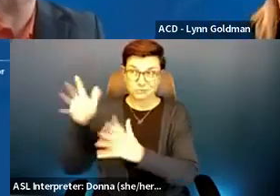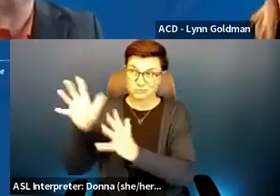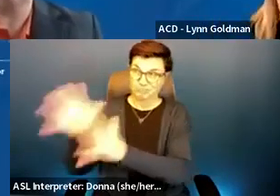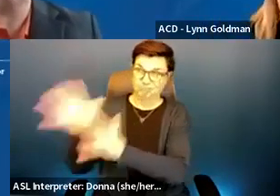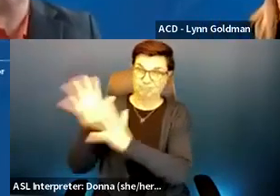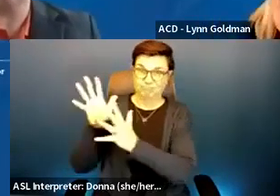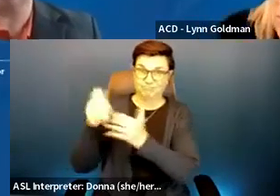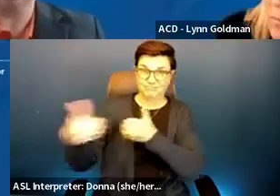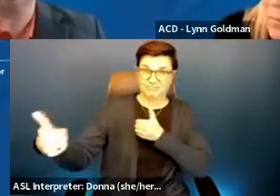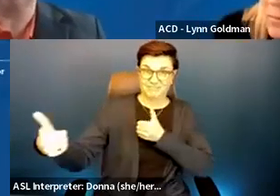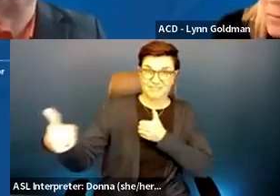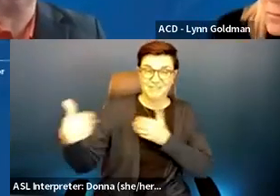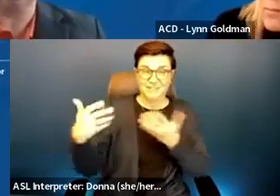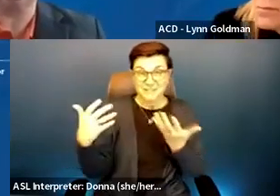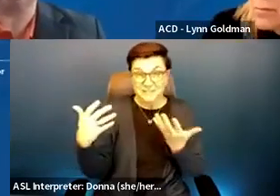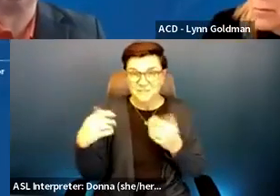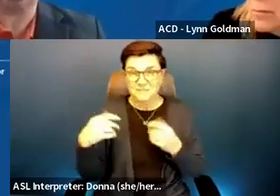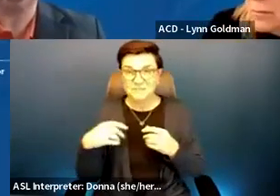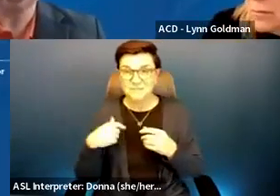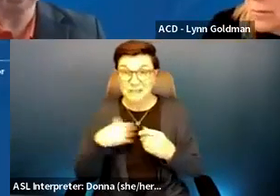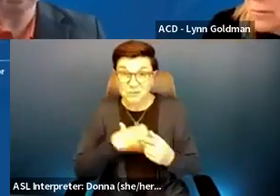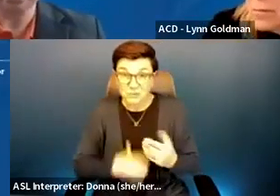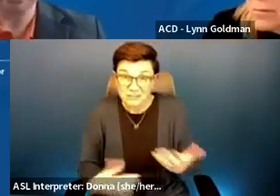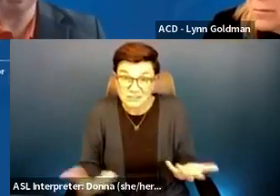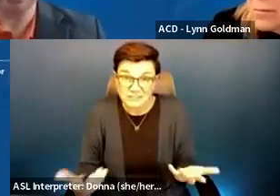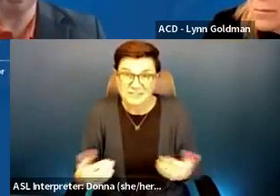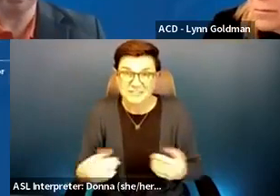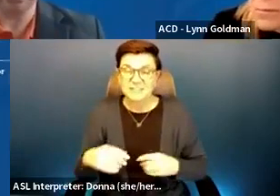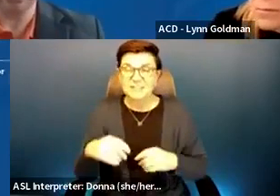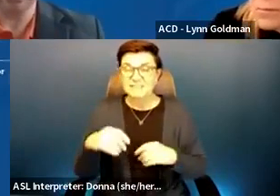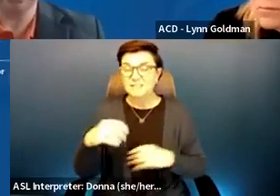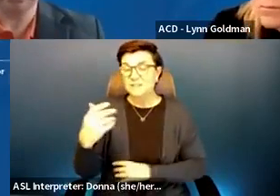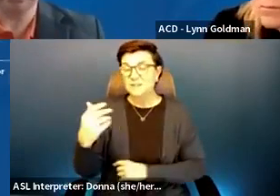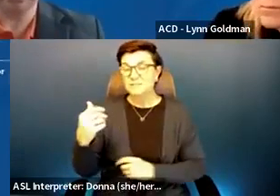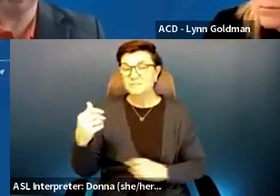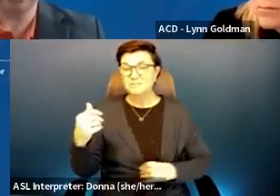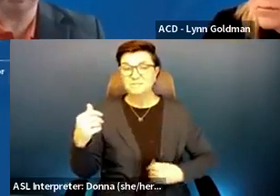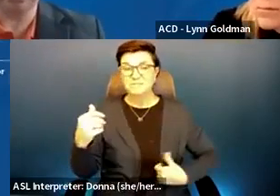And I do think in those countries, and what I do think we saw happen because of